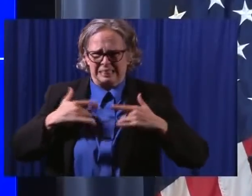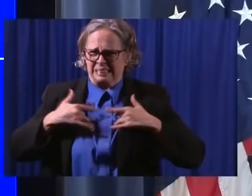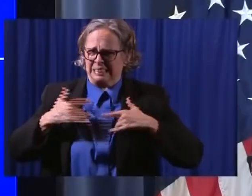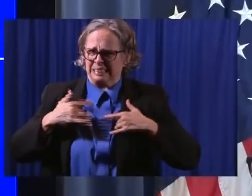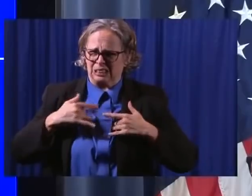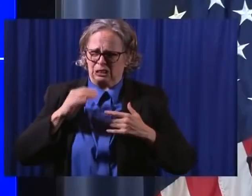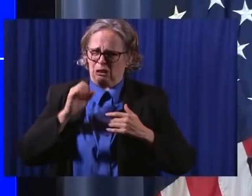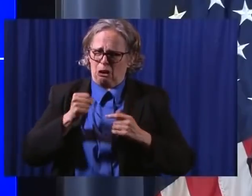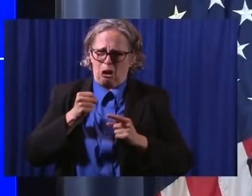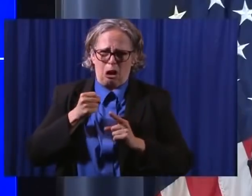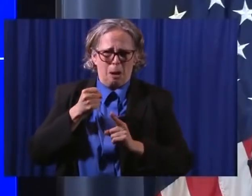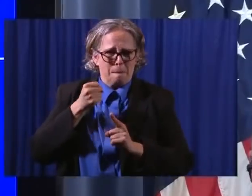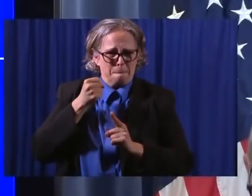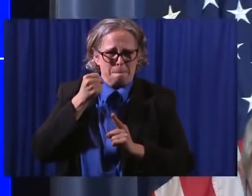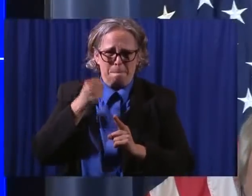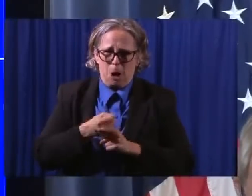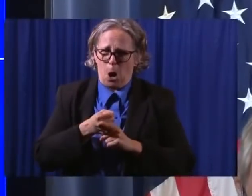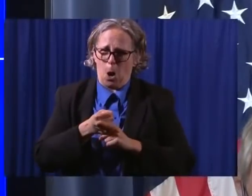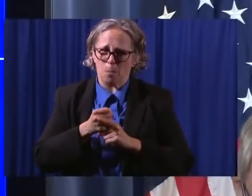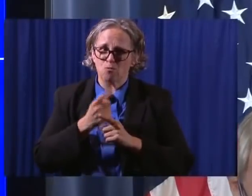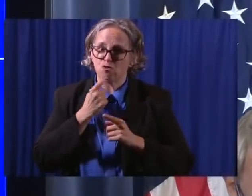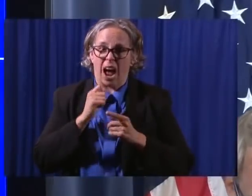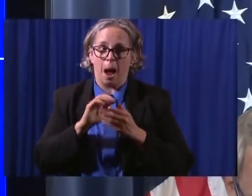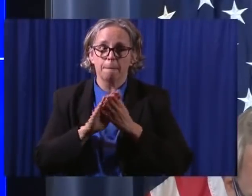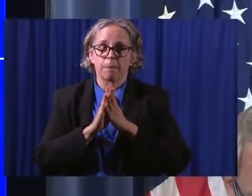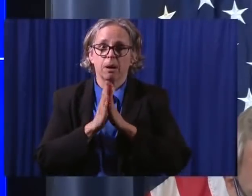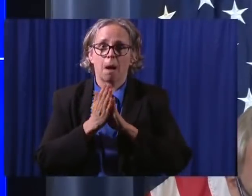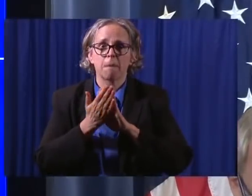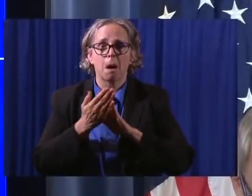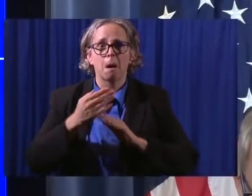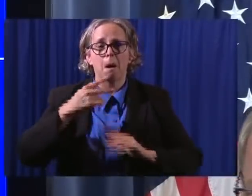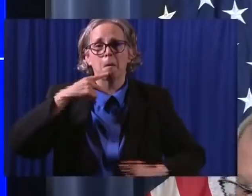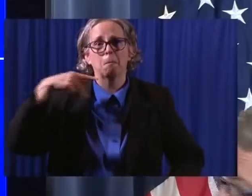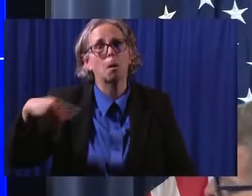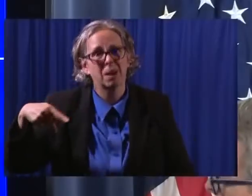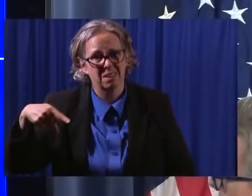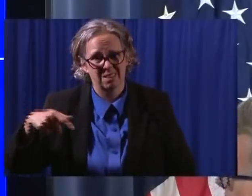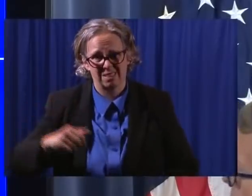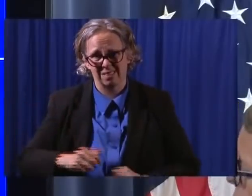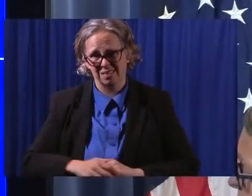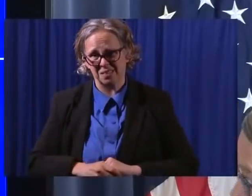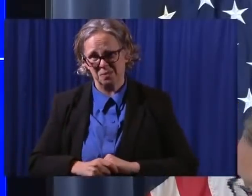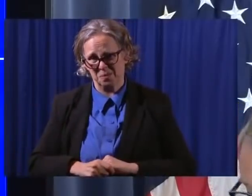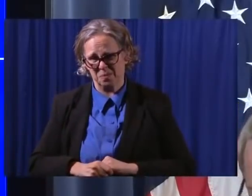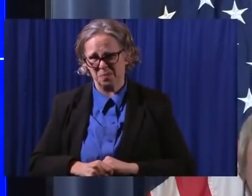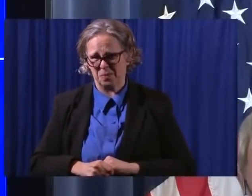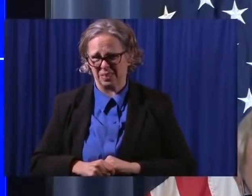RANKIN COUNTY IS ON THE WATCH LIST WITH GRAVE CONCERN THAT IT